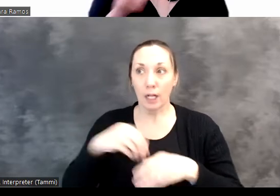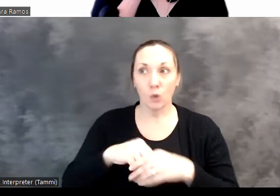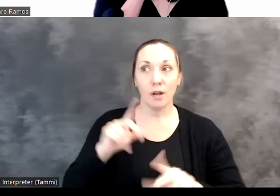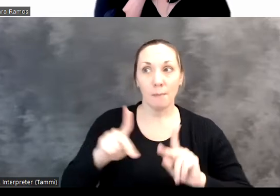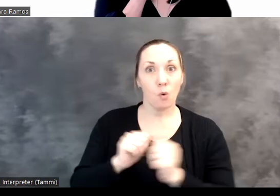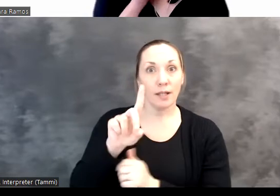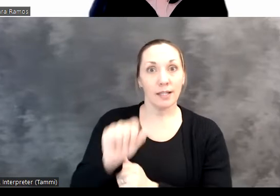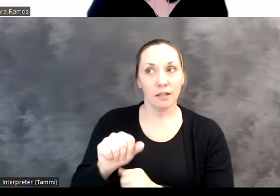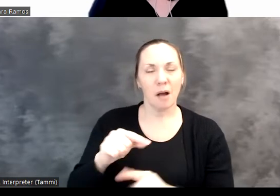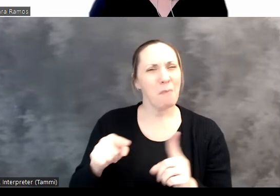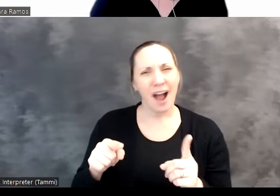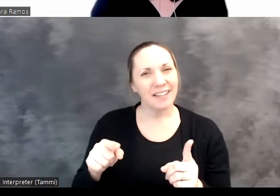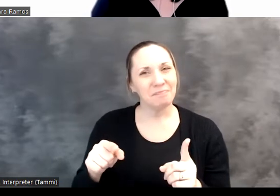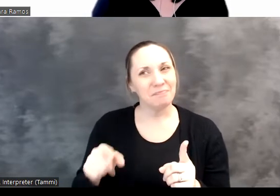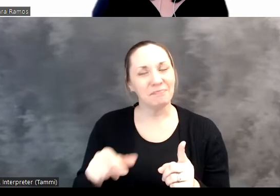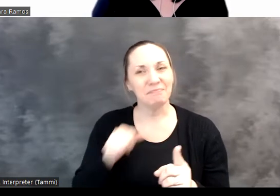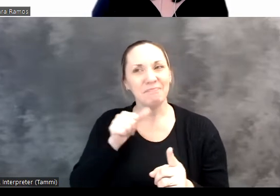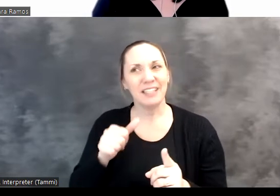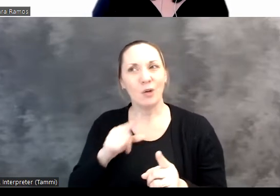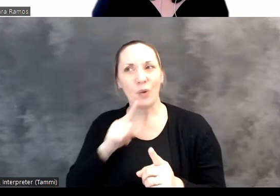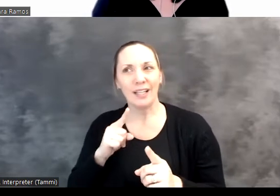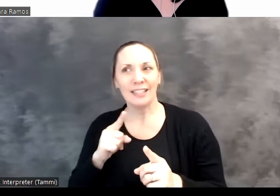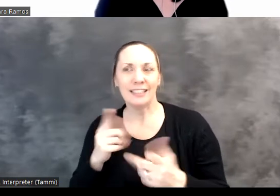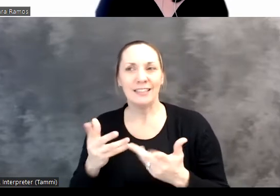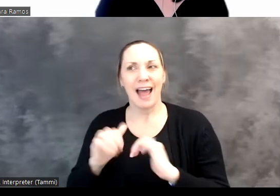we see are conversations about including